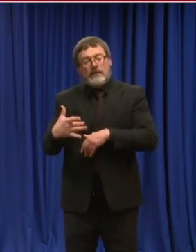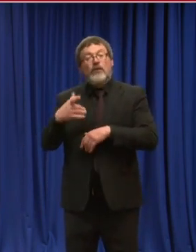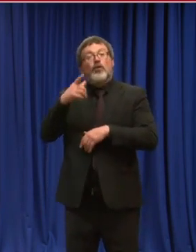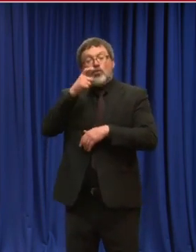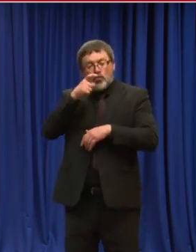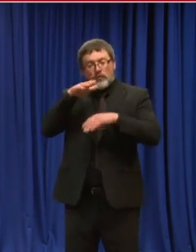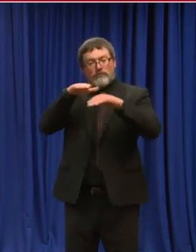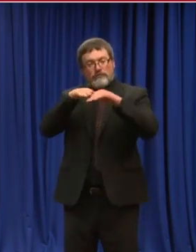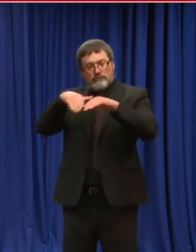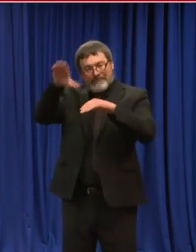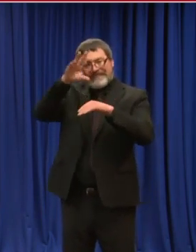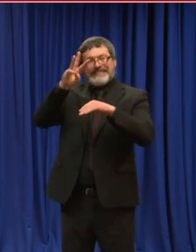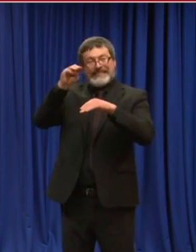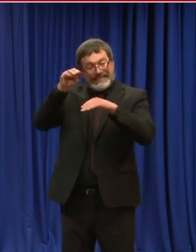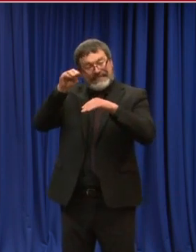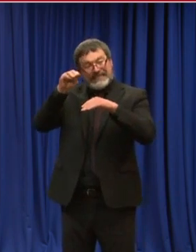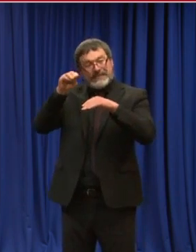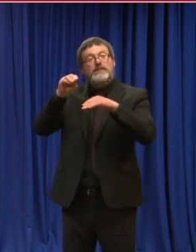OR AND EVERYBODY ELSE.